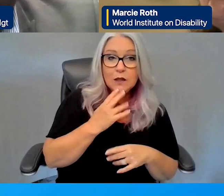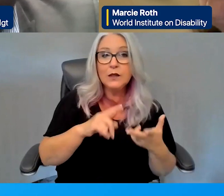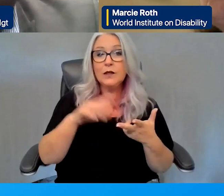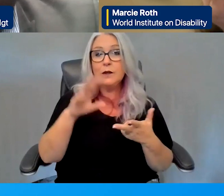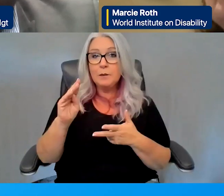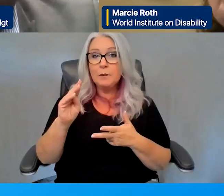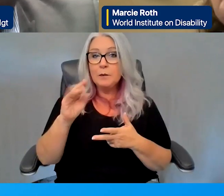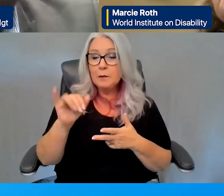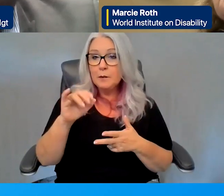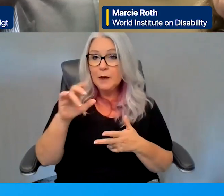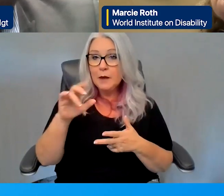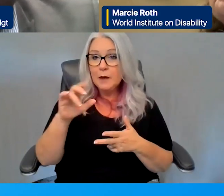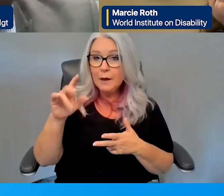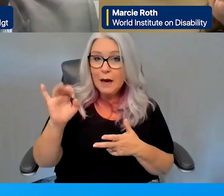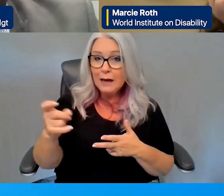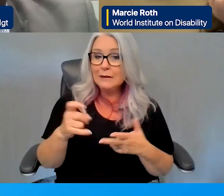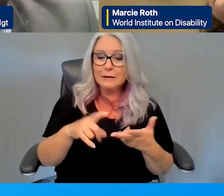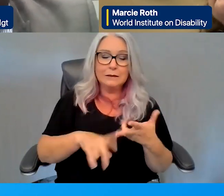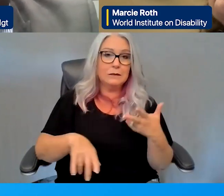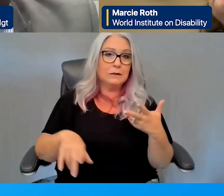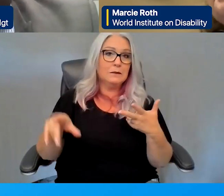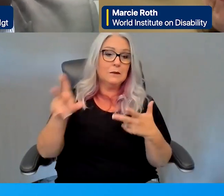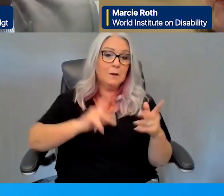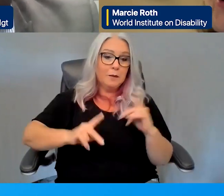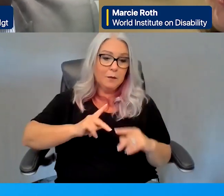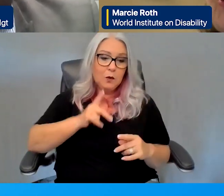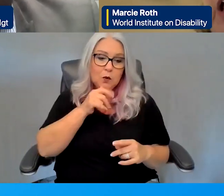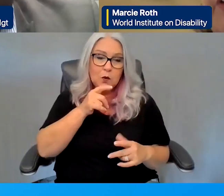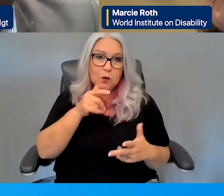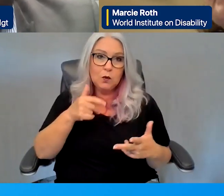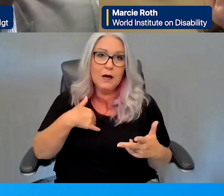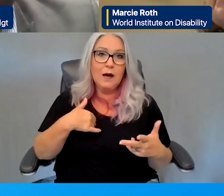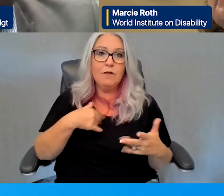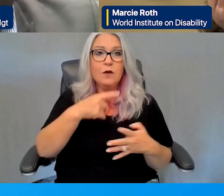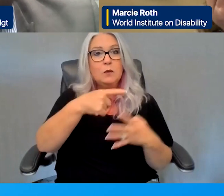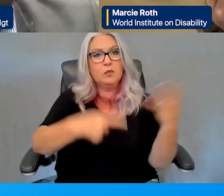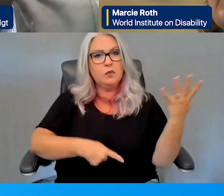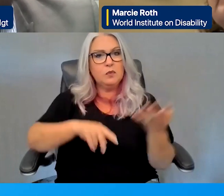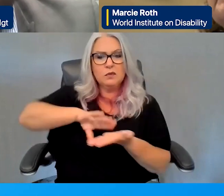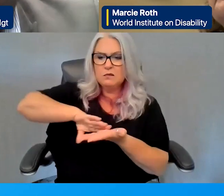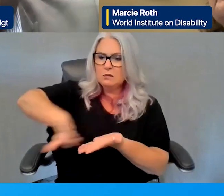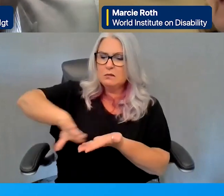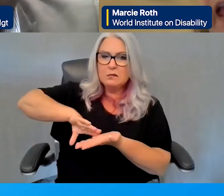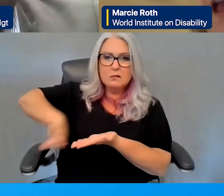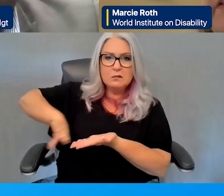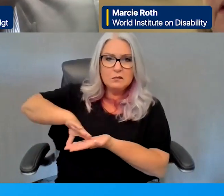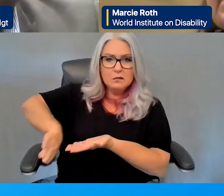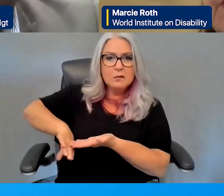who are multiply marginalized.